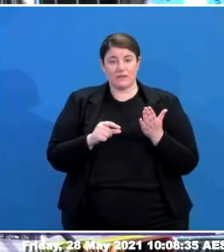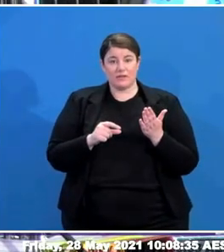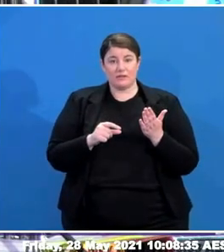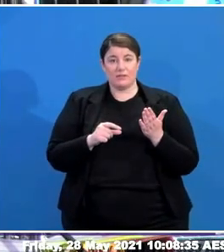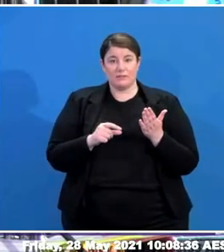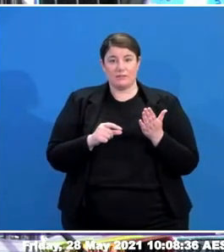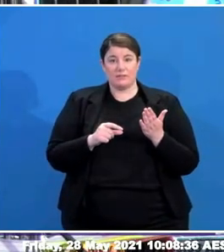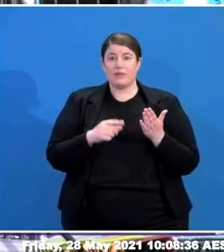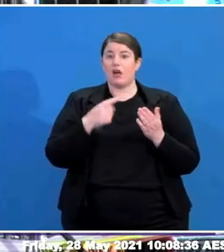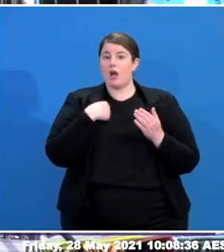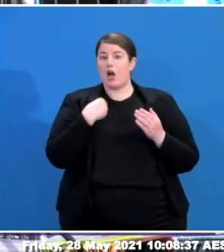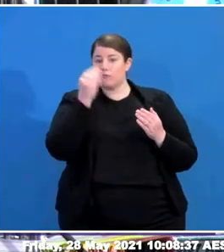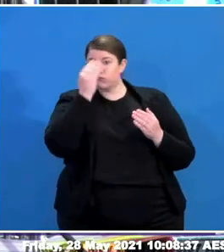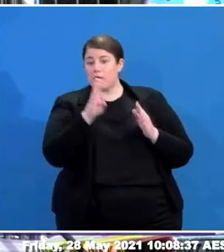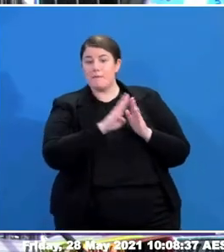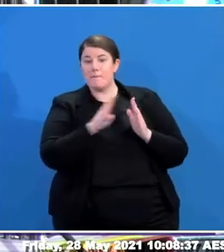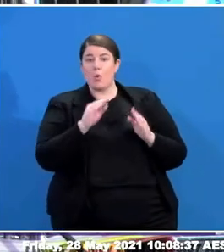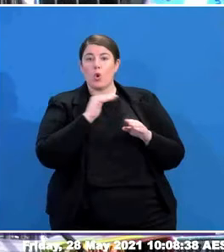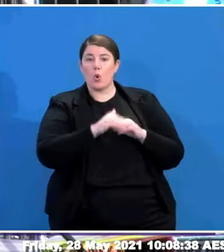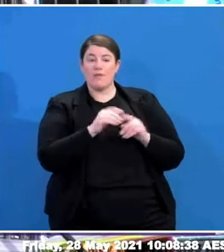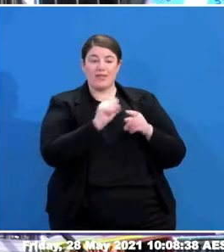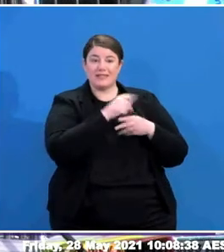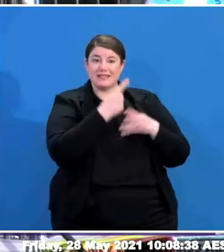Drawing the board's attention in particular to the disability sector